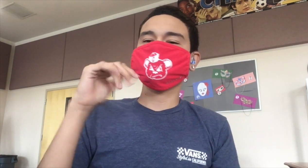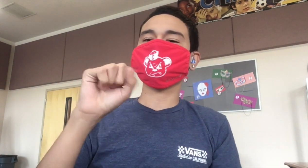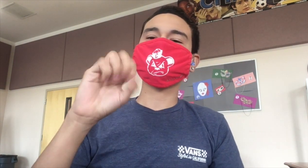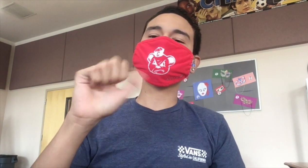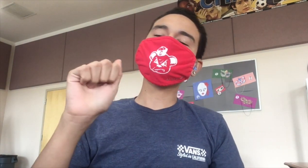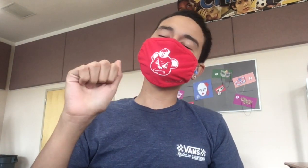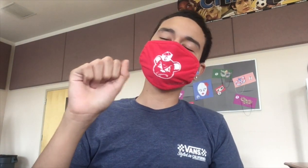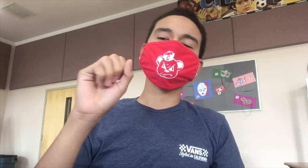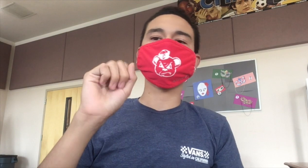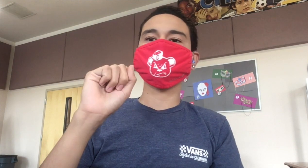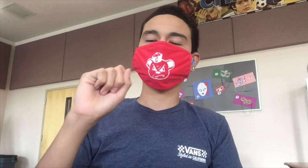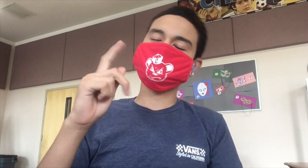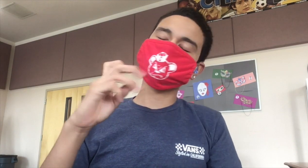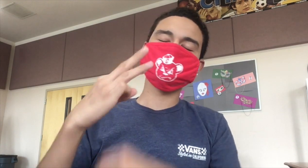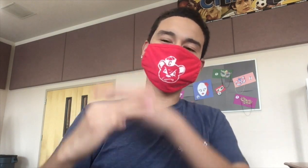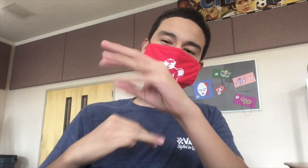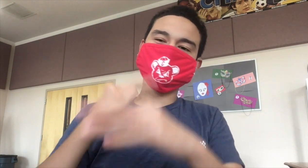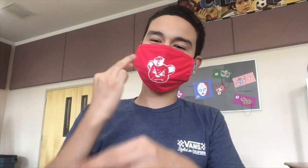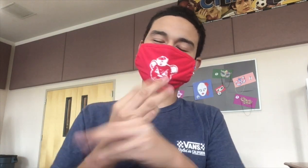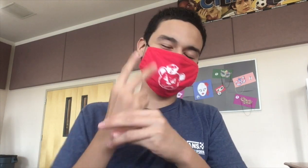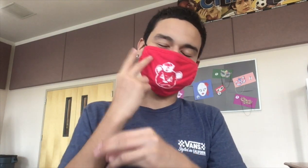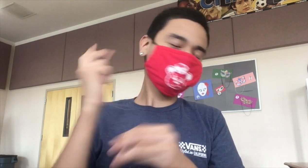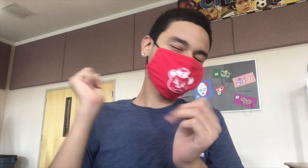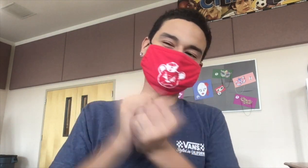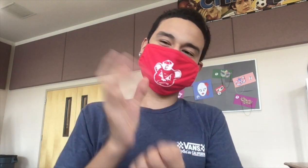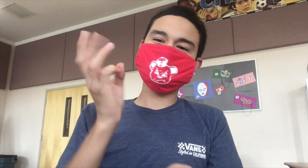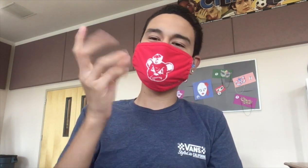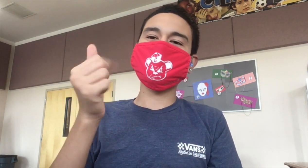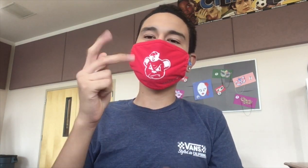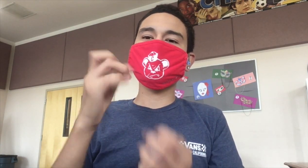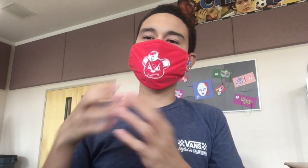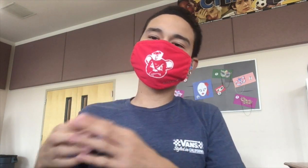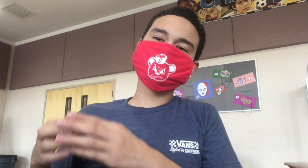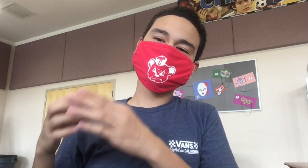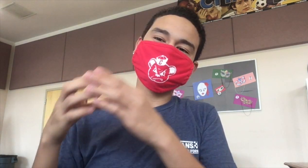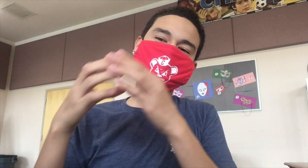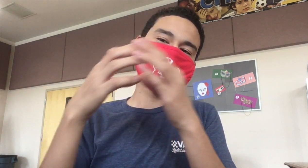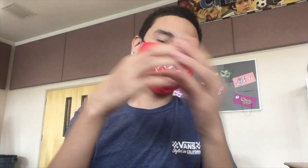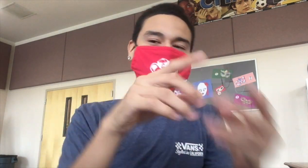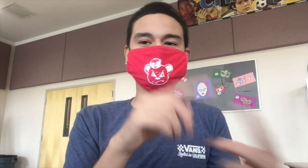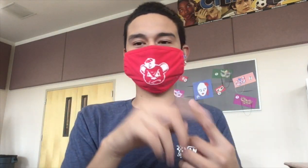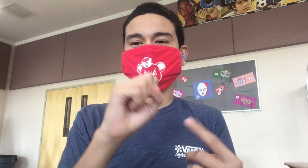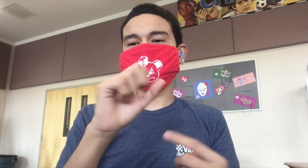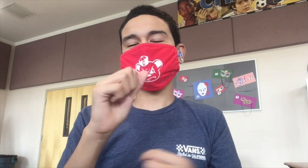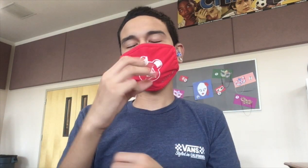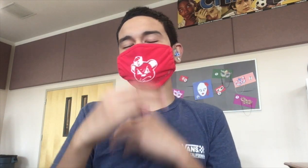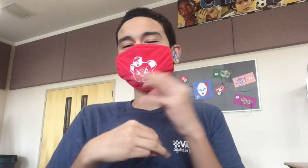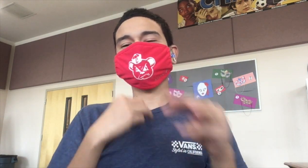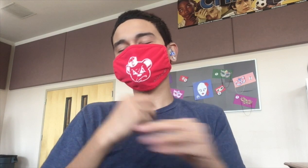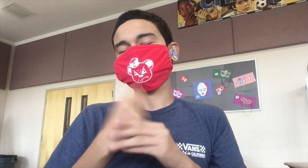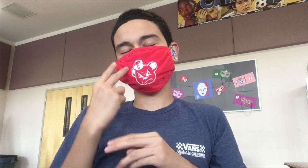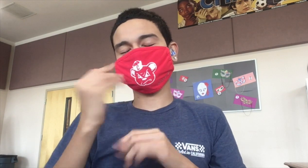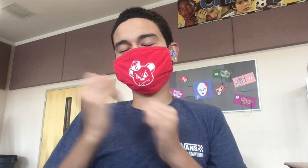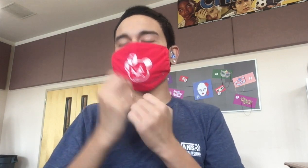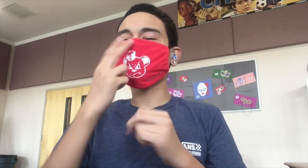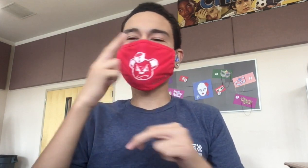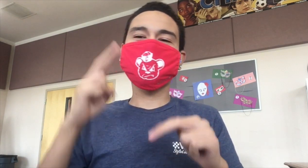school was in 6th grade. Was our single trip with all of our six graders. Taking that trip to Sea World,